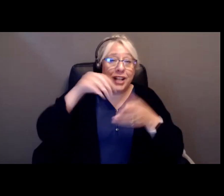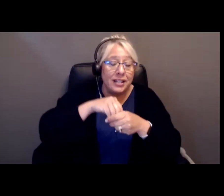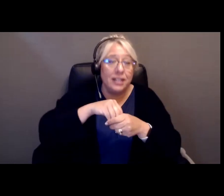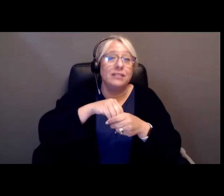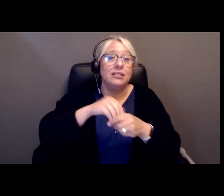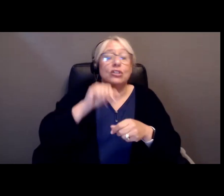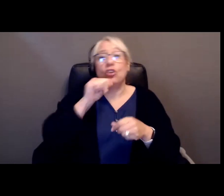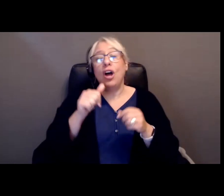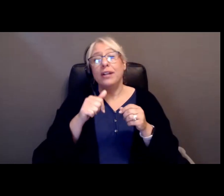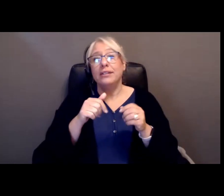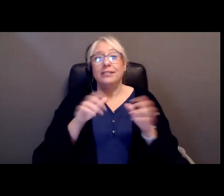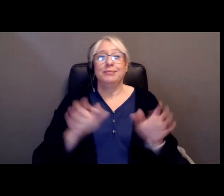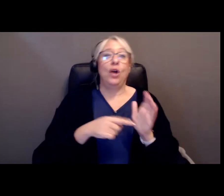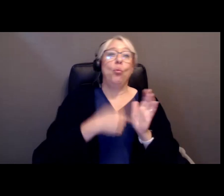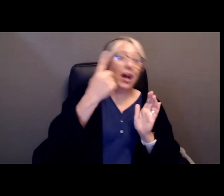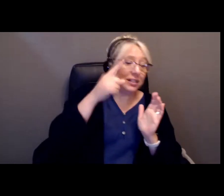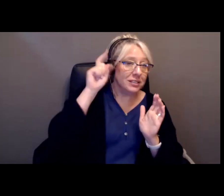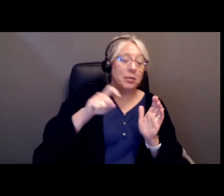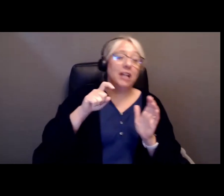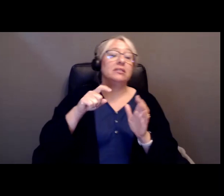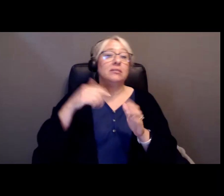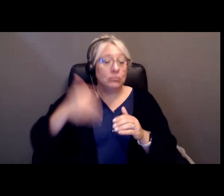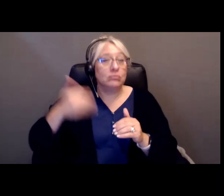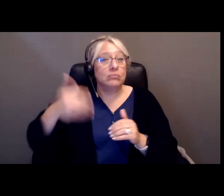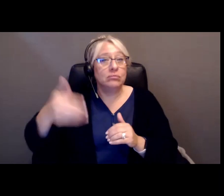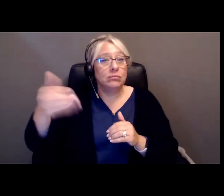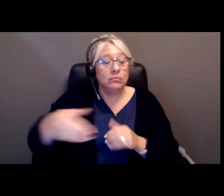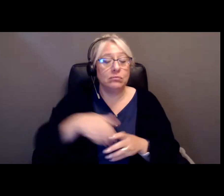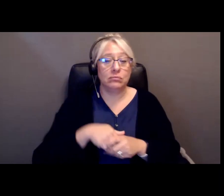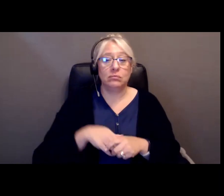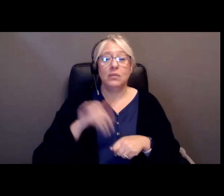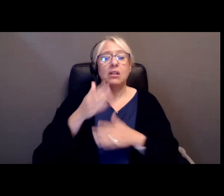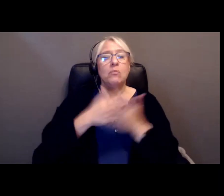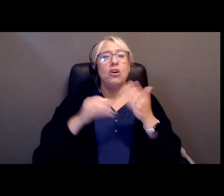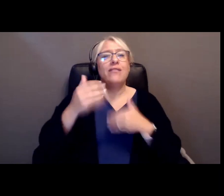and soon to be working. And as part of the process that makes this all work, it's important for the